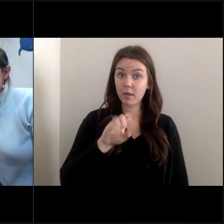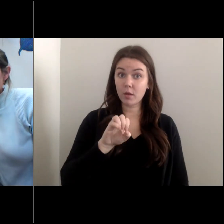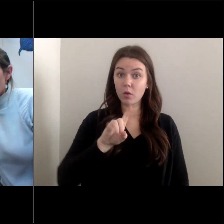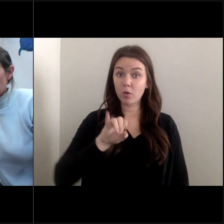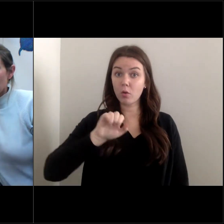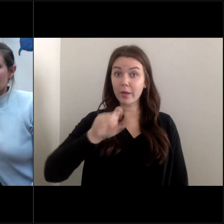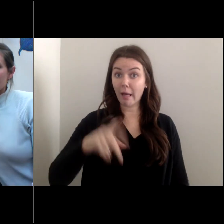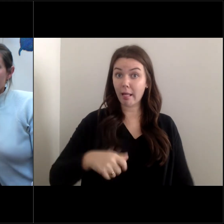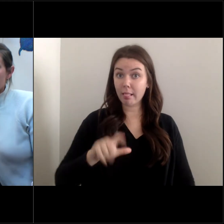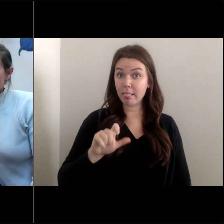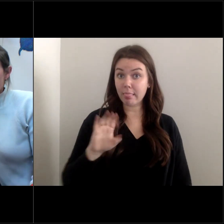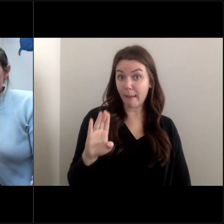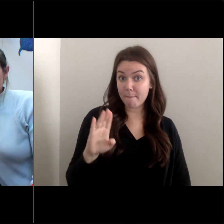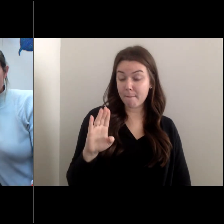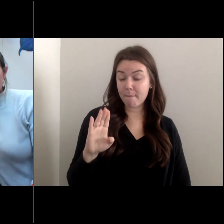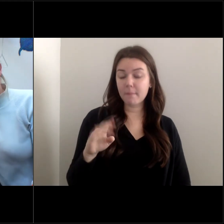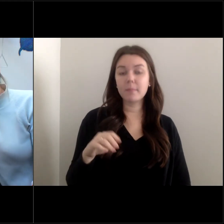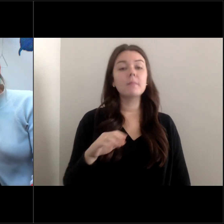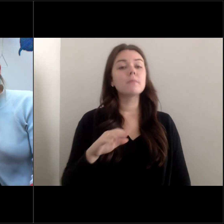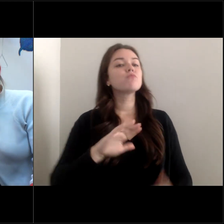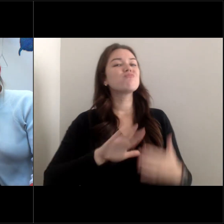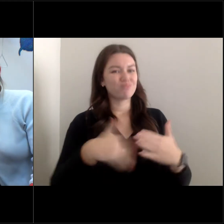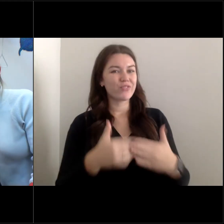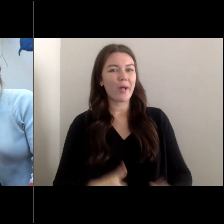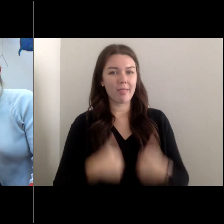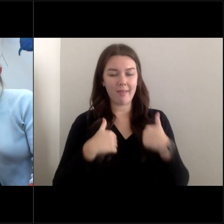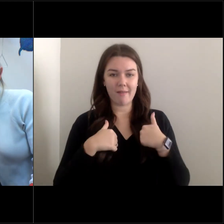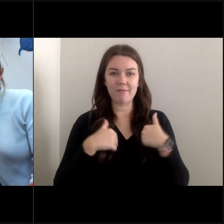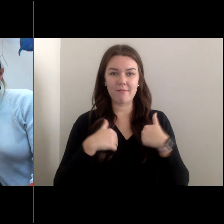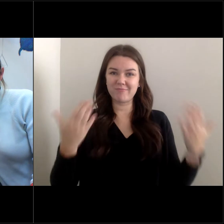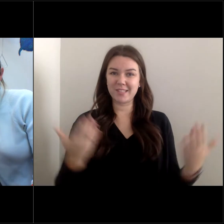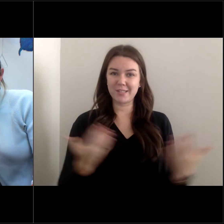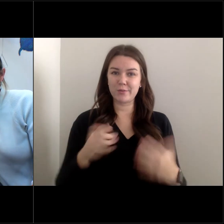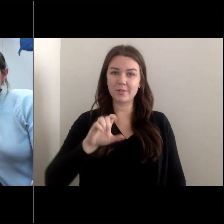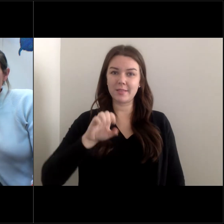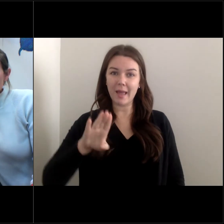These crab all live our lab because we have a touch tank and an aquarium here.